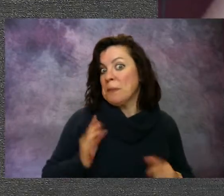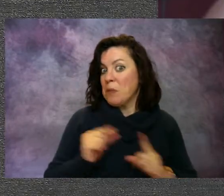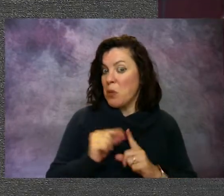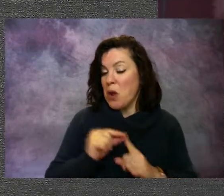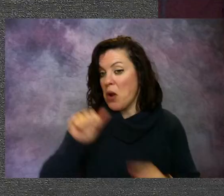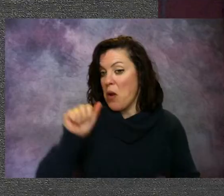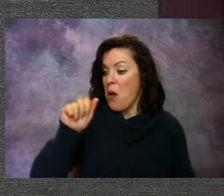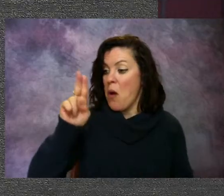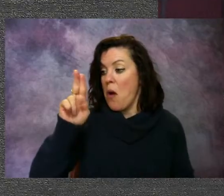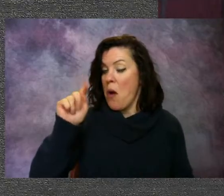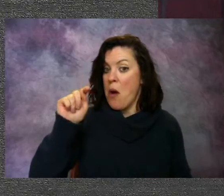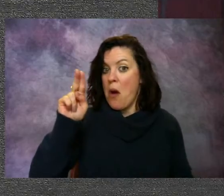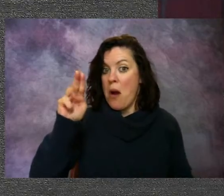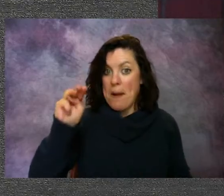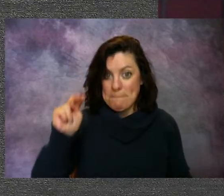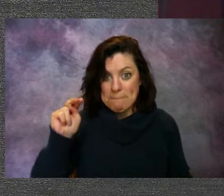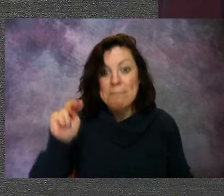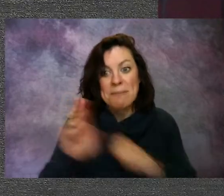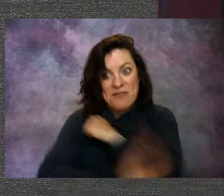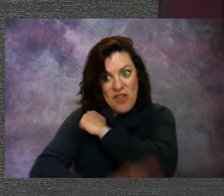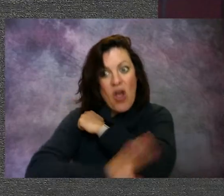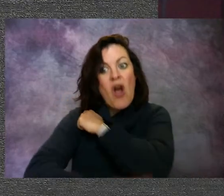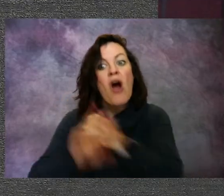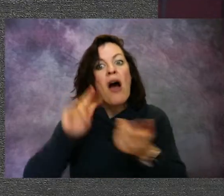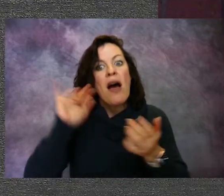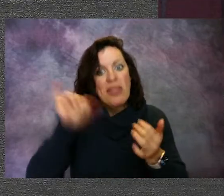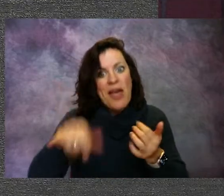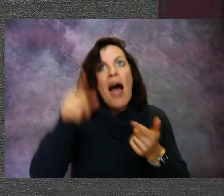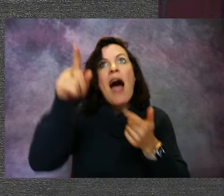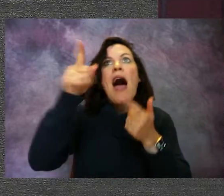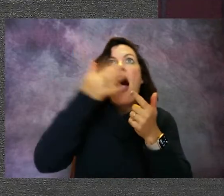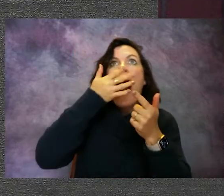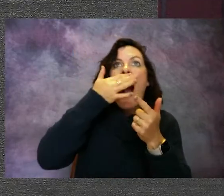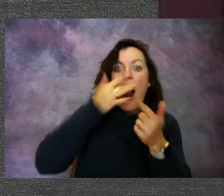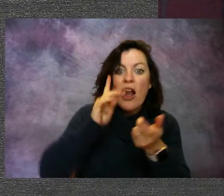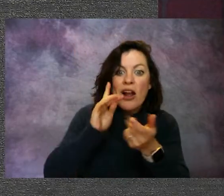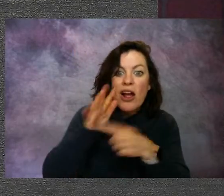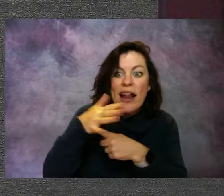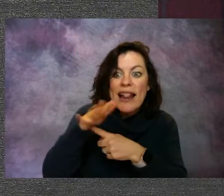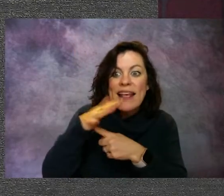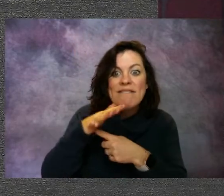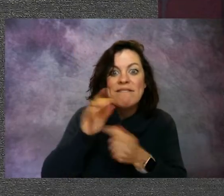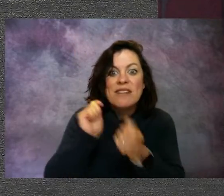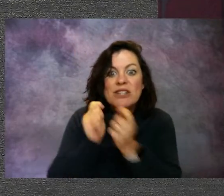when the leaves are changing color and they're falling to the ground, it can be super duper windy outside.